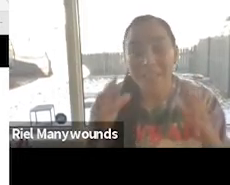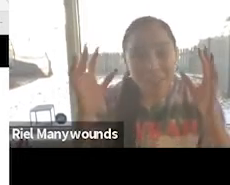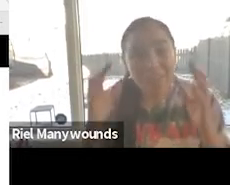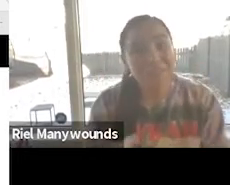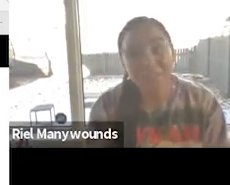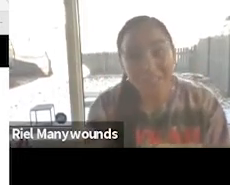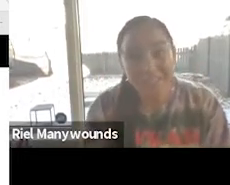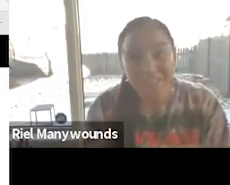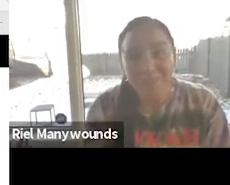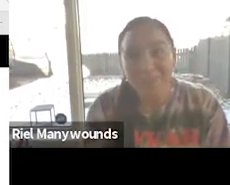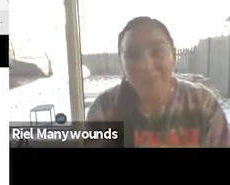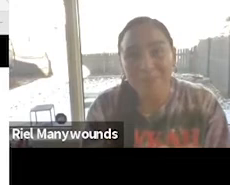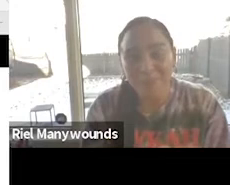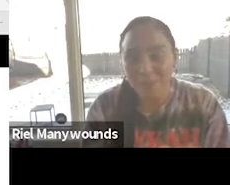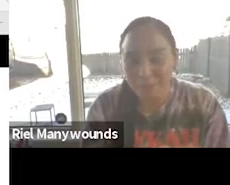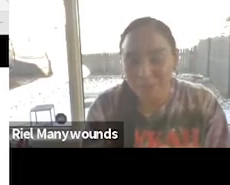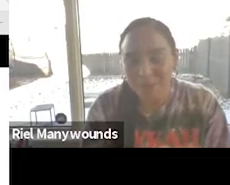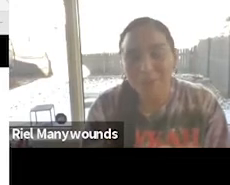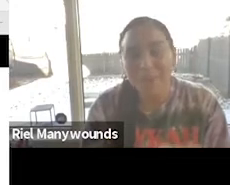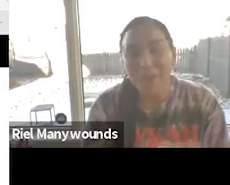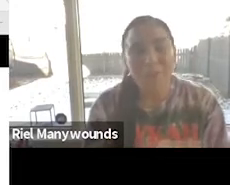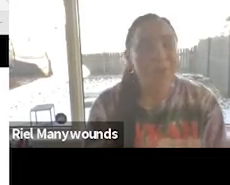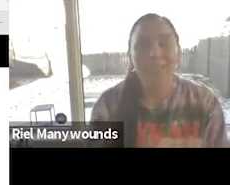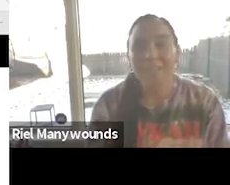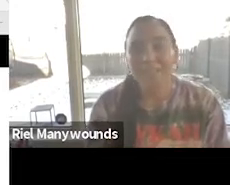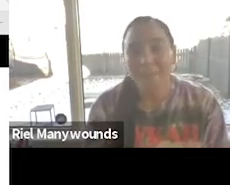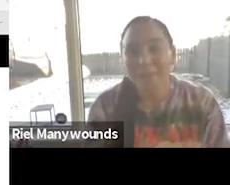safe for Indigenous people to speak their truth, we're not going to get anywhere.